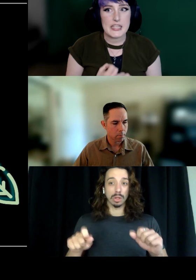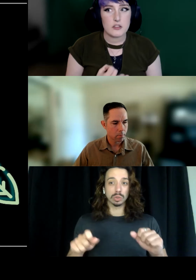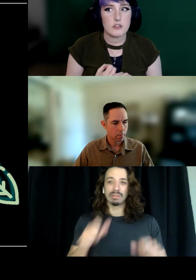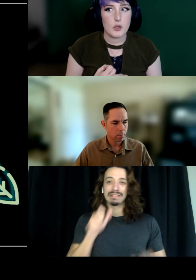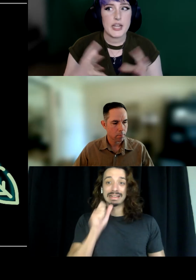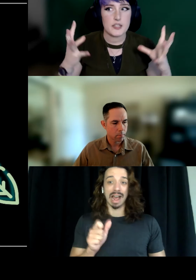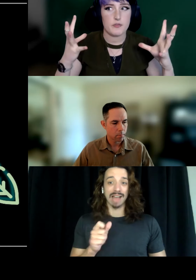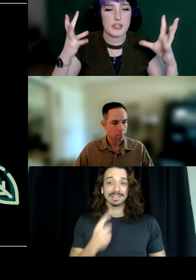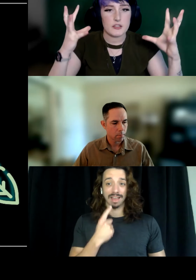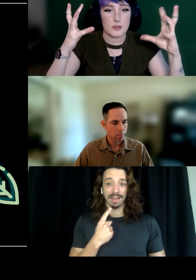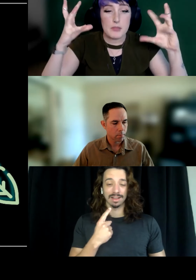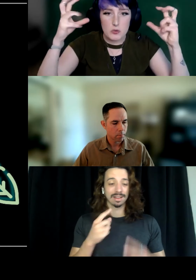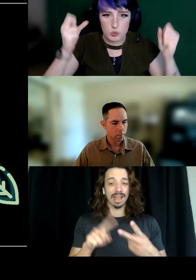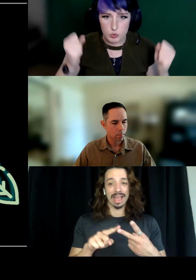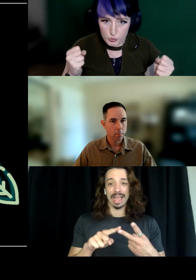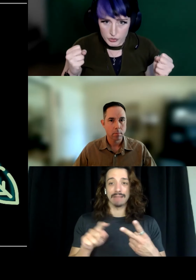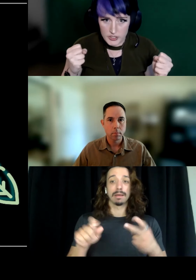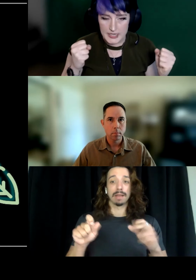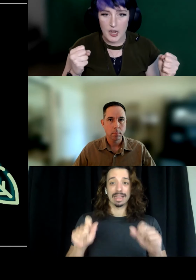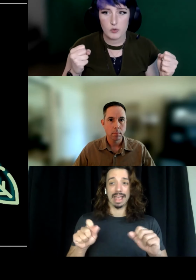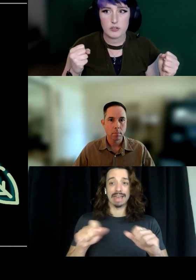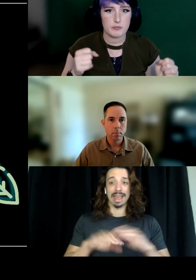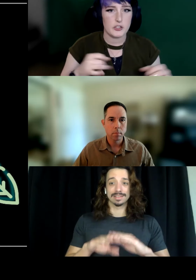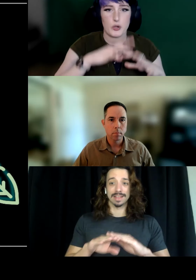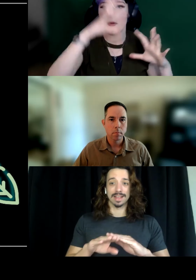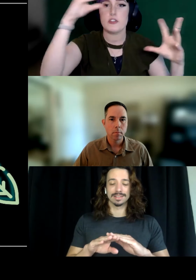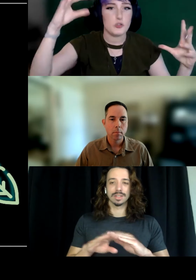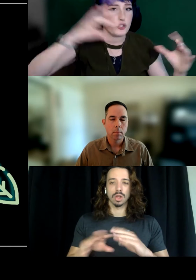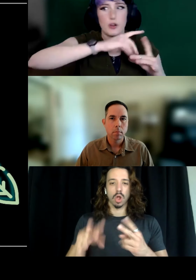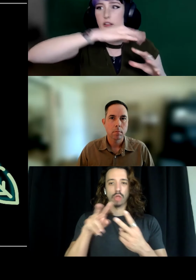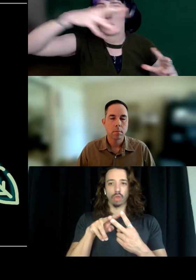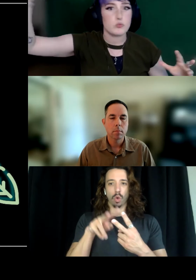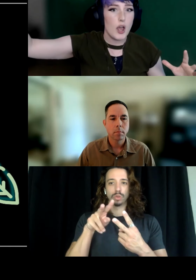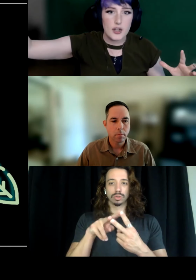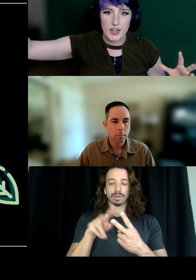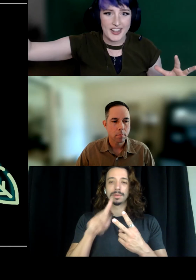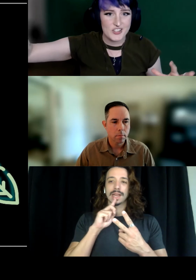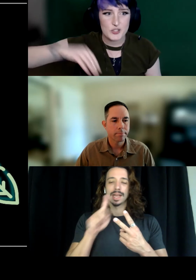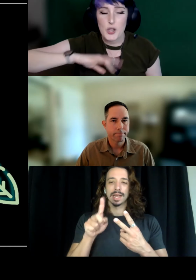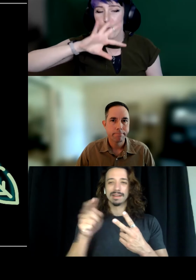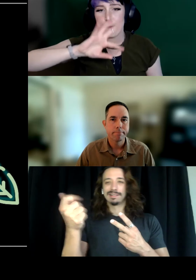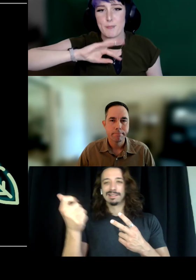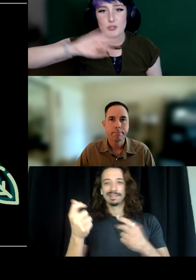I think those kinds of things to me root down the dreamers who just want to like run and just build